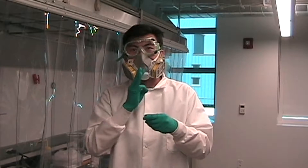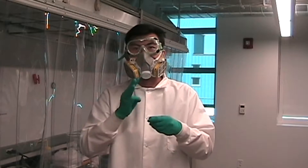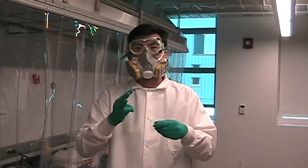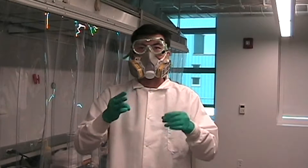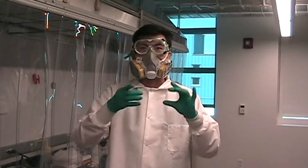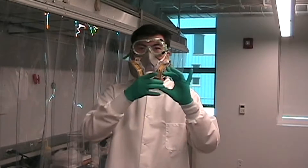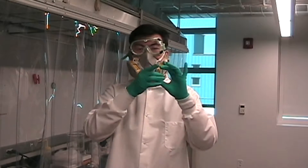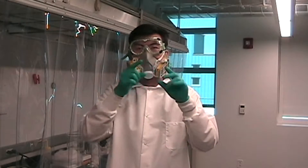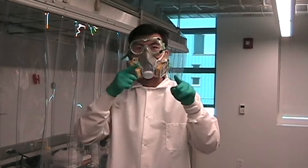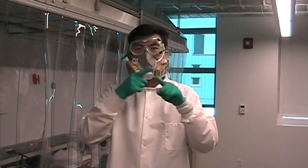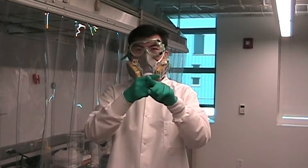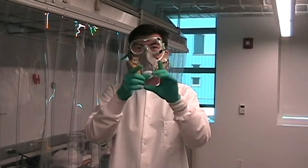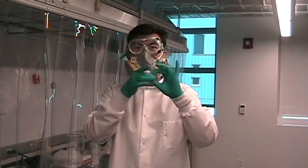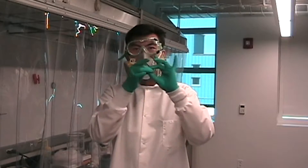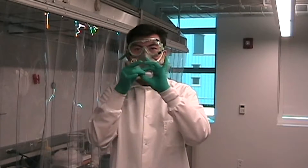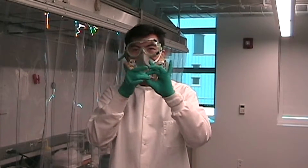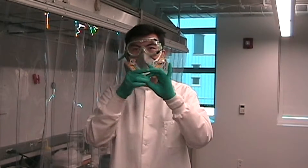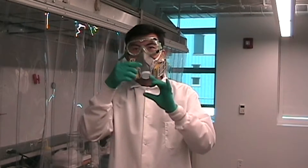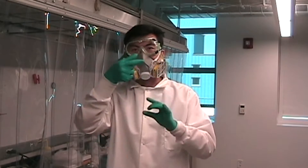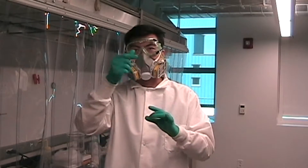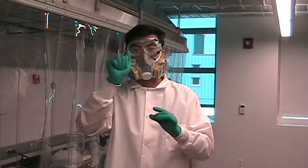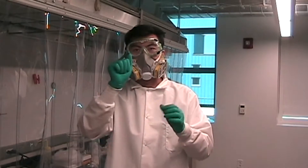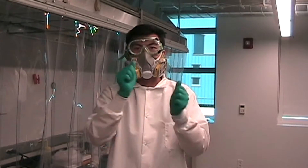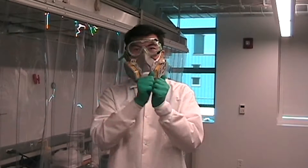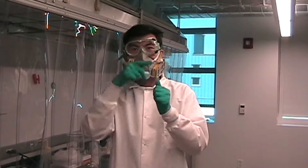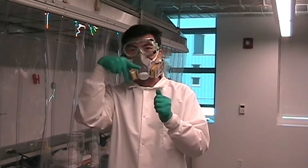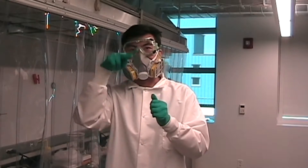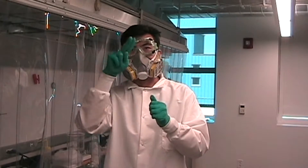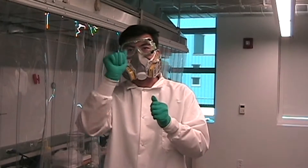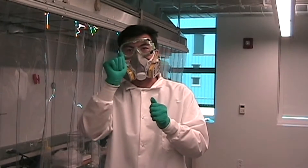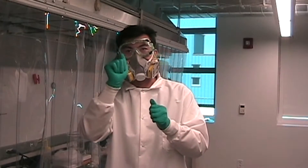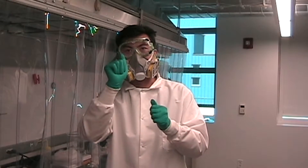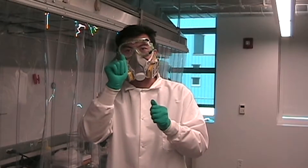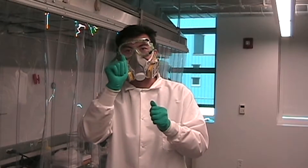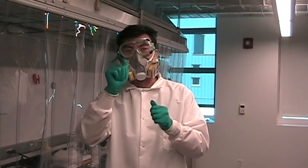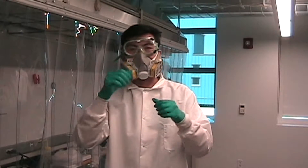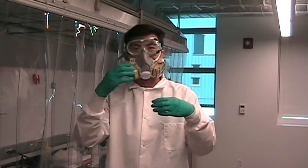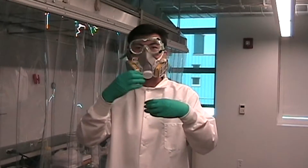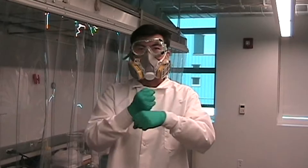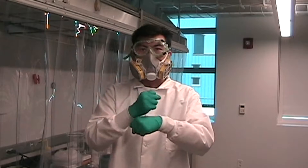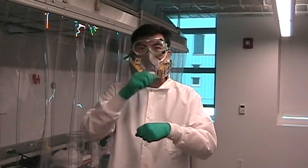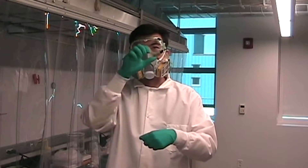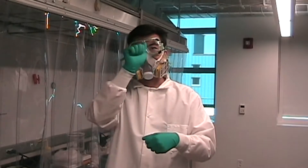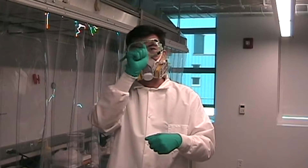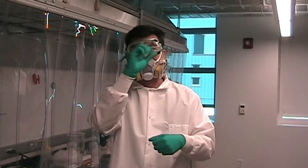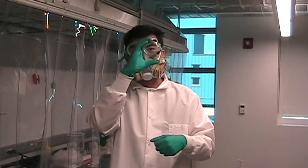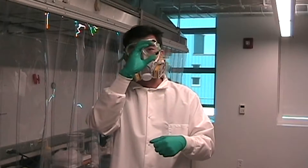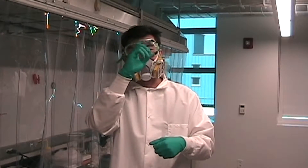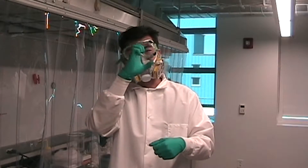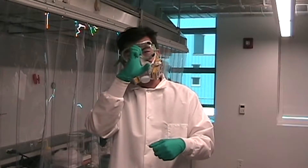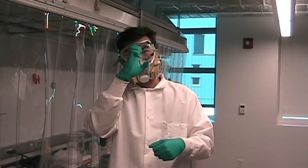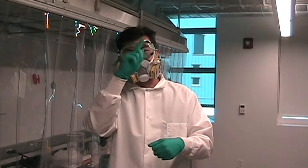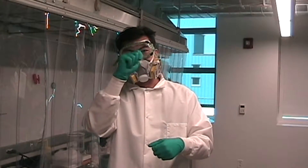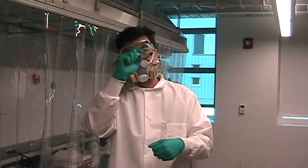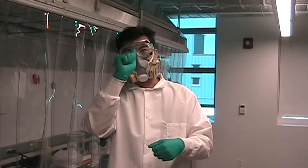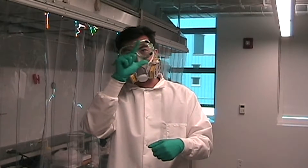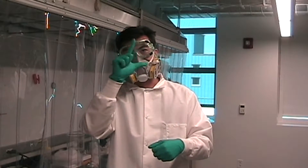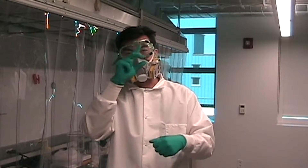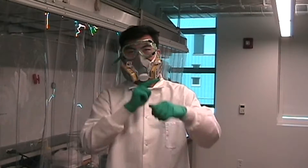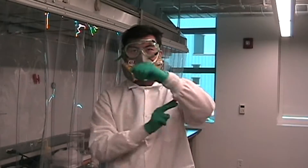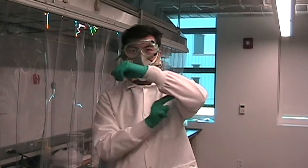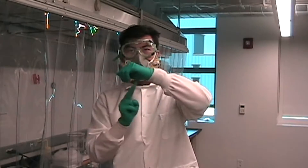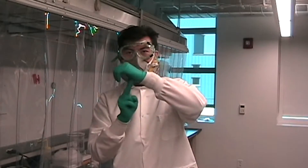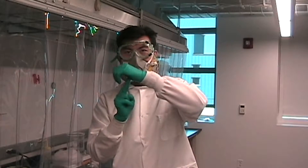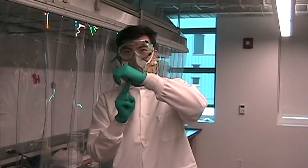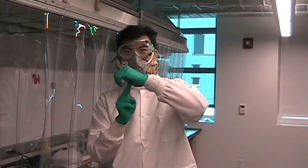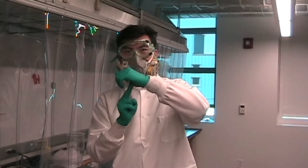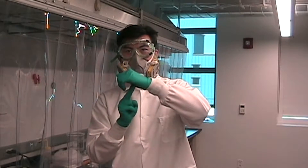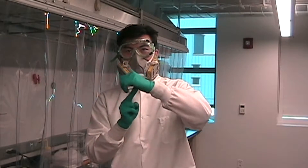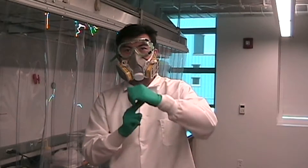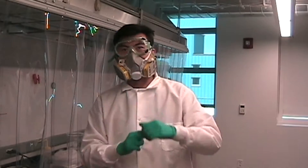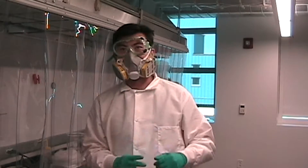The cross linking of glutaraldehyde with PVA makes an acetal bridge.